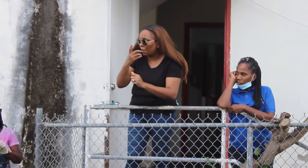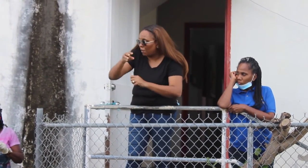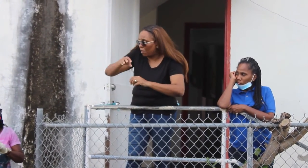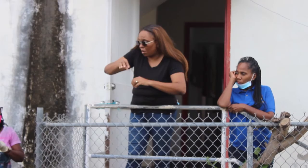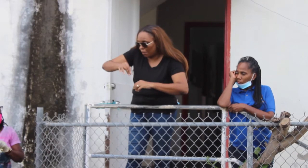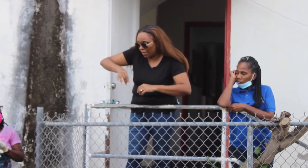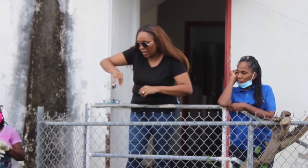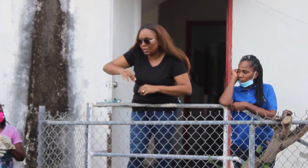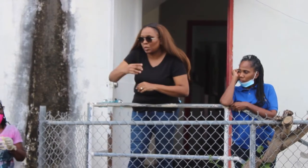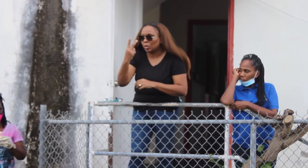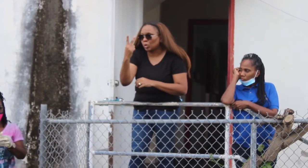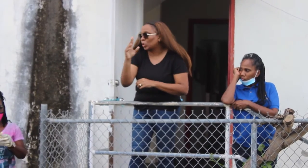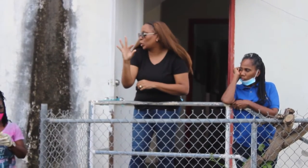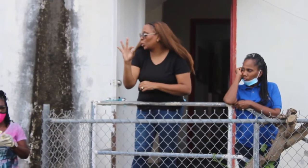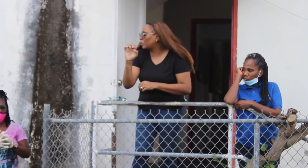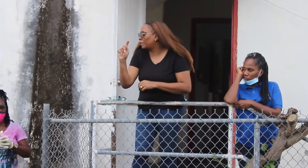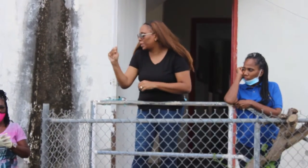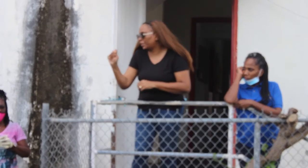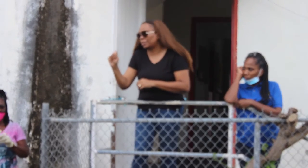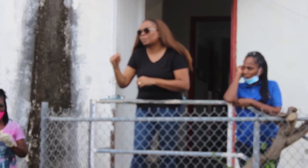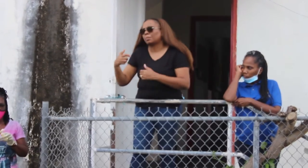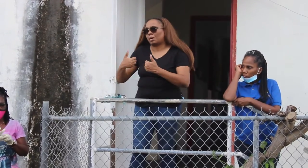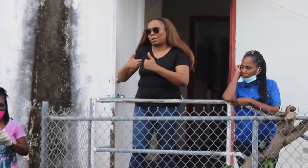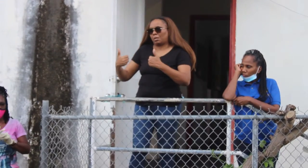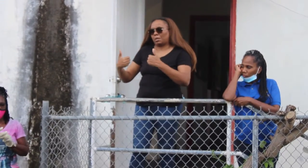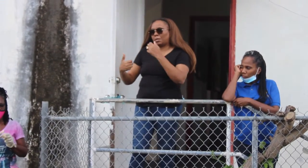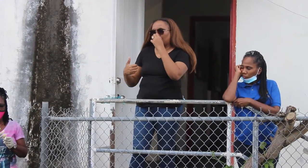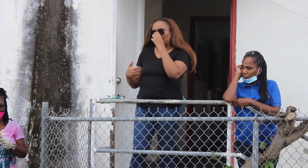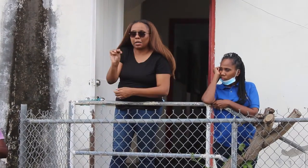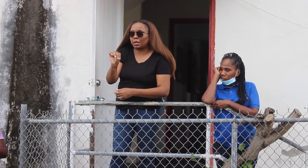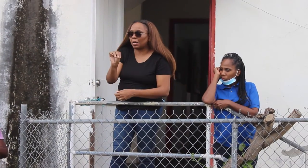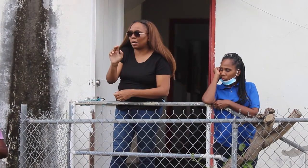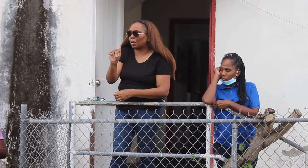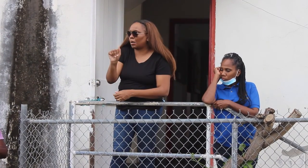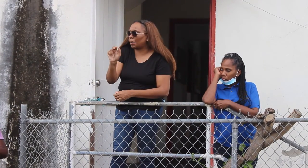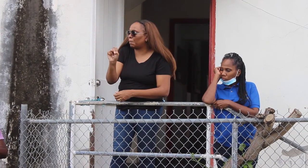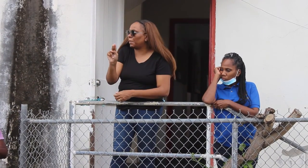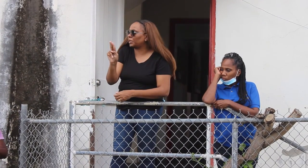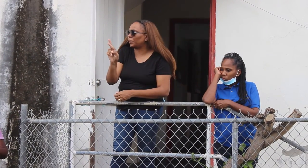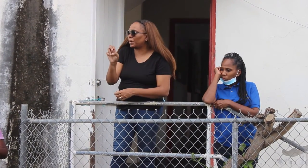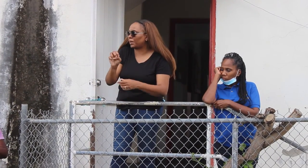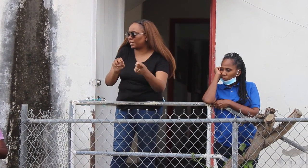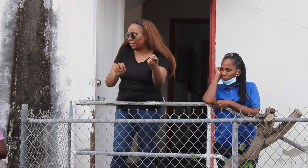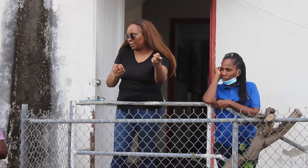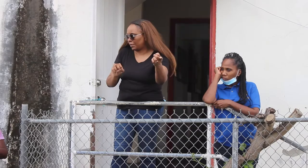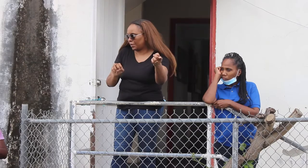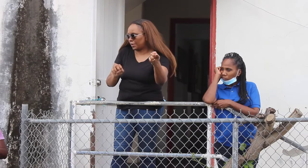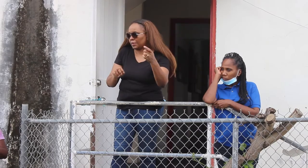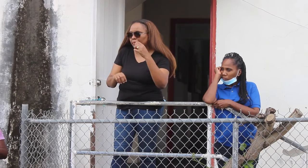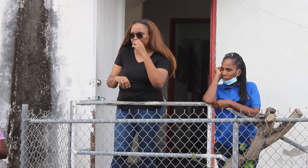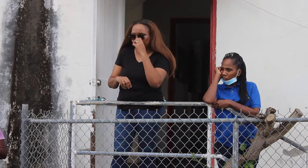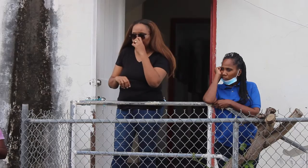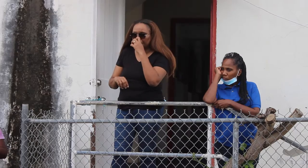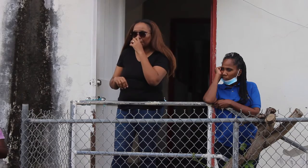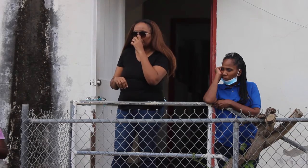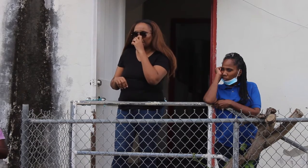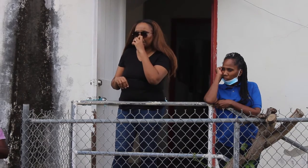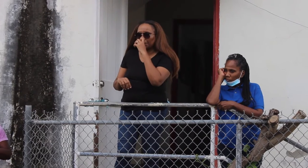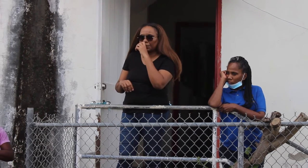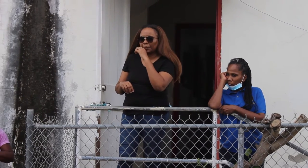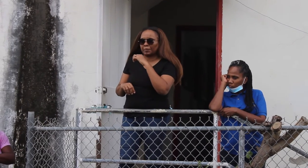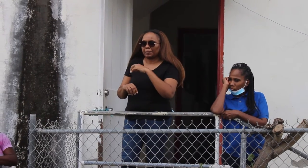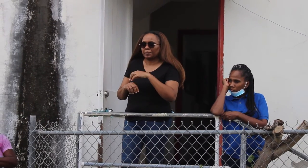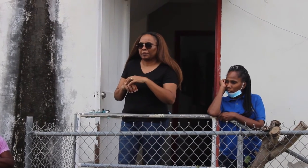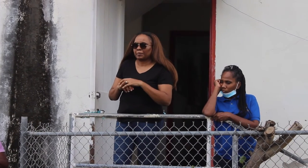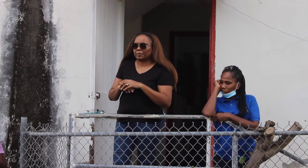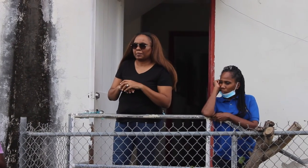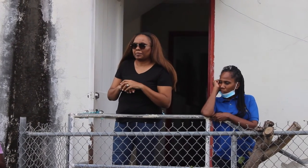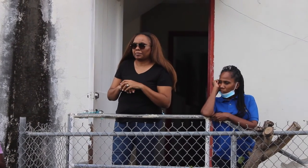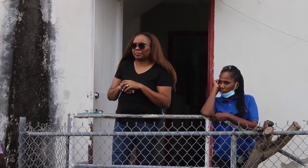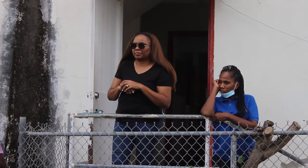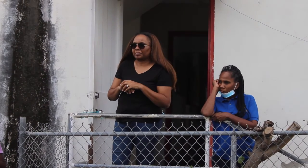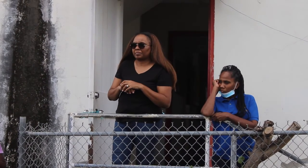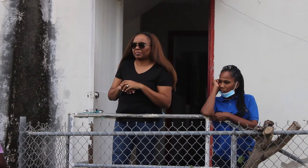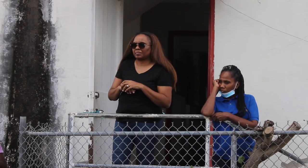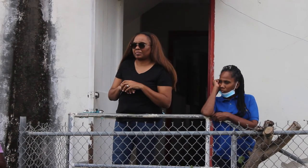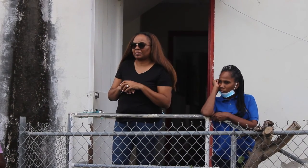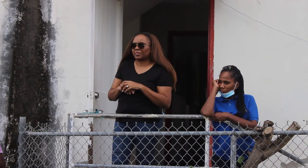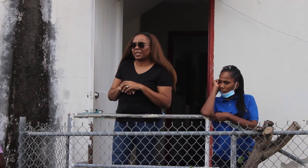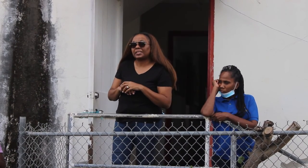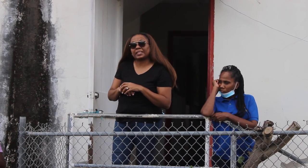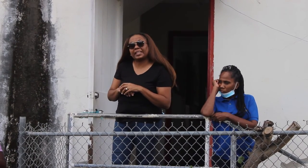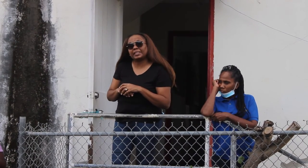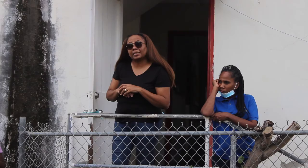two feet apart and we will add into the plant into the holes and this soil is clean it's clean